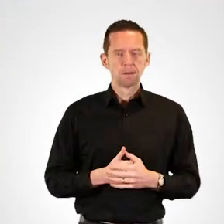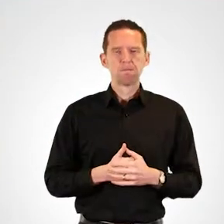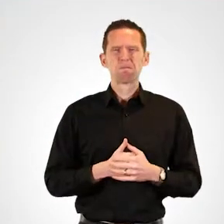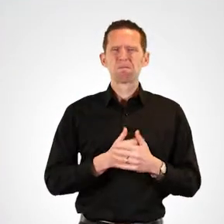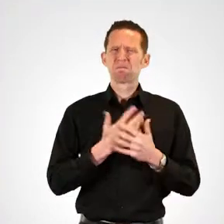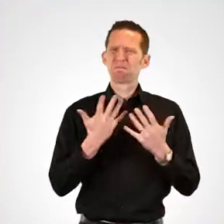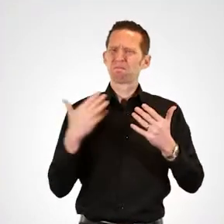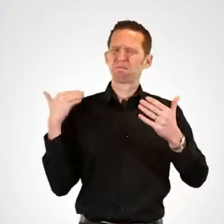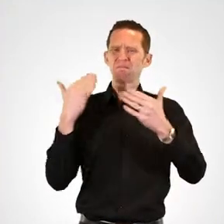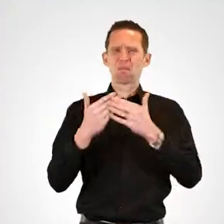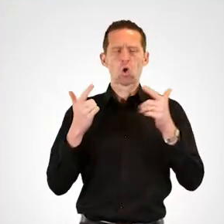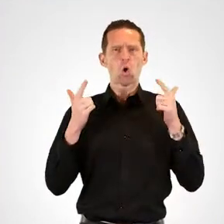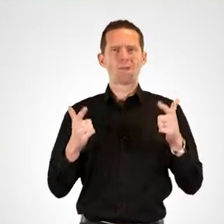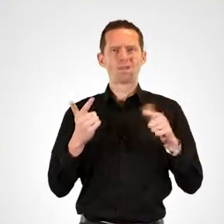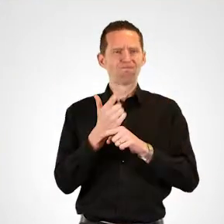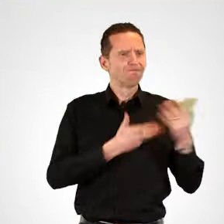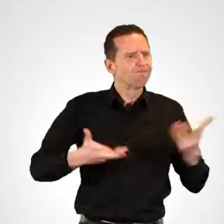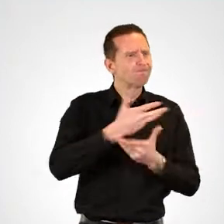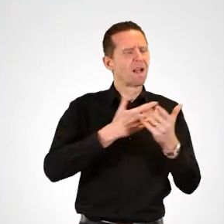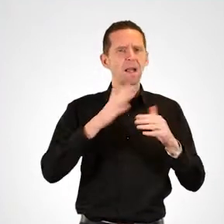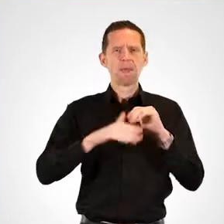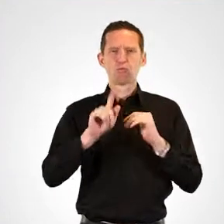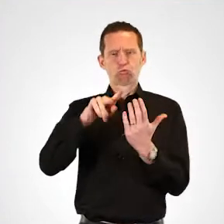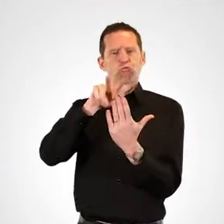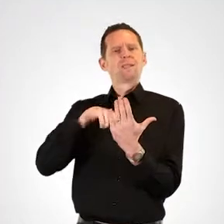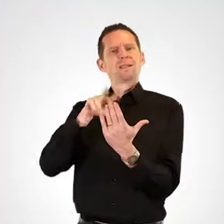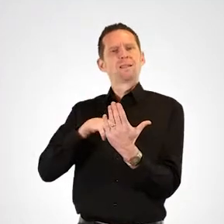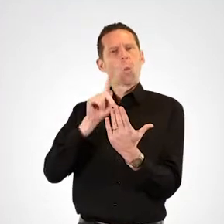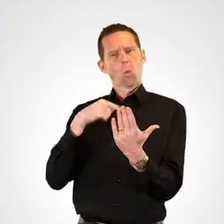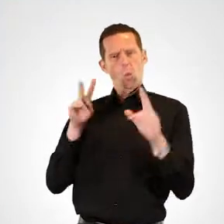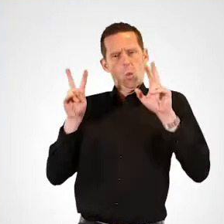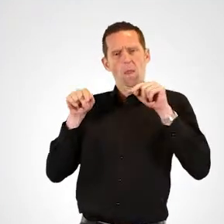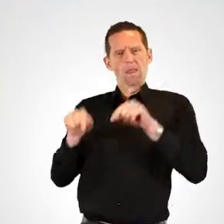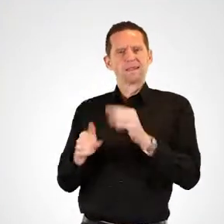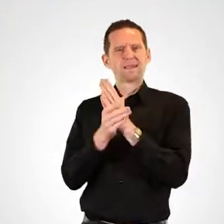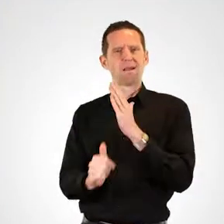And there's been a lot of discussion in the field of reading about what do we call these skills,